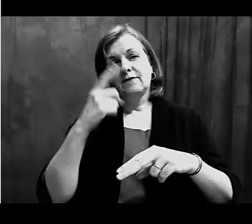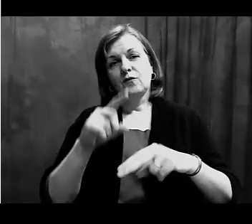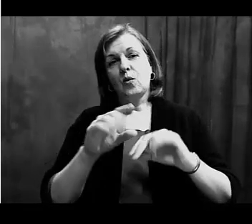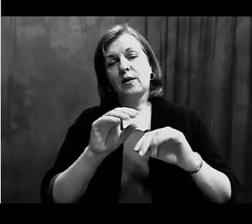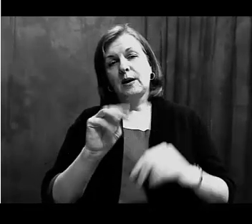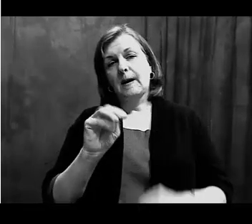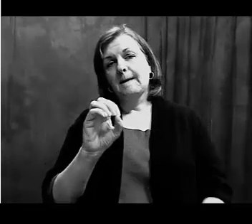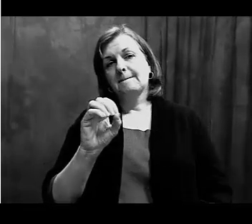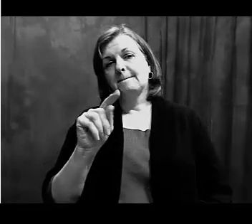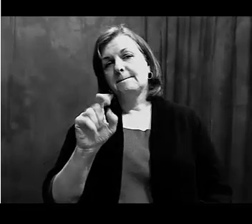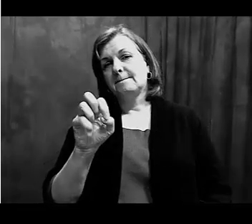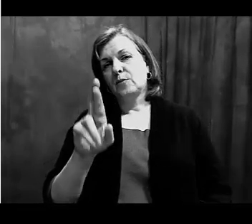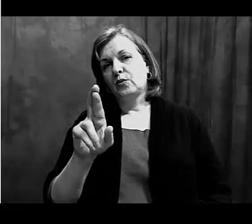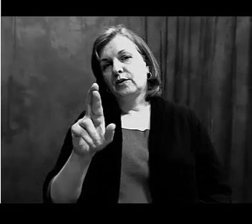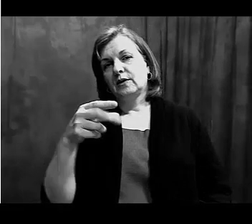like at an amusement park!